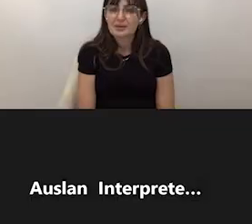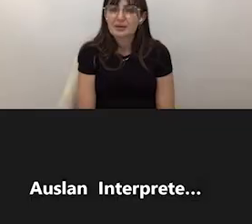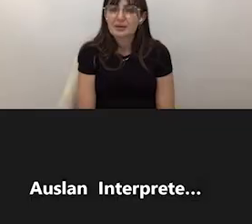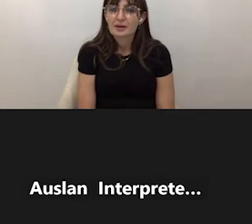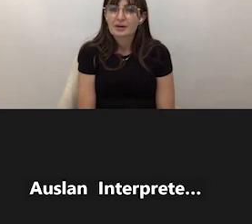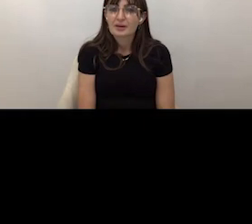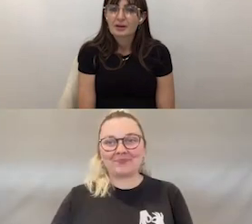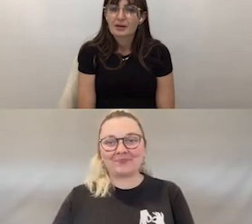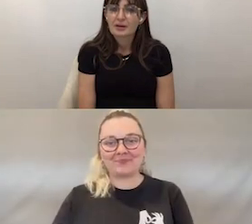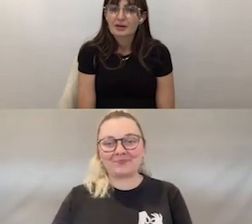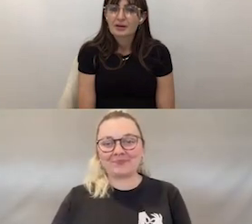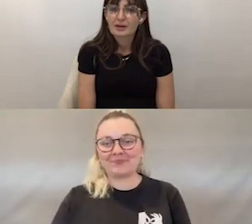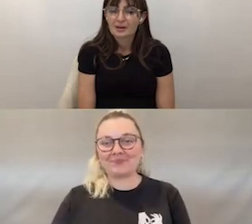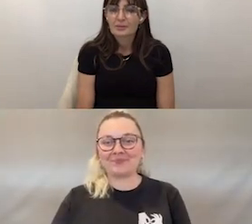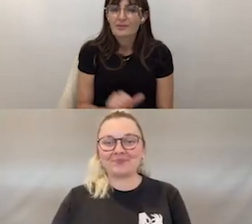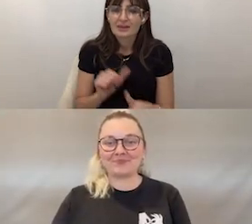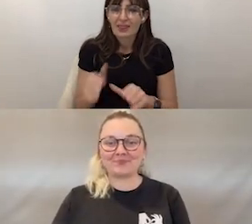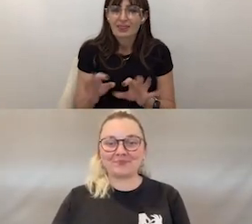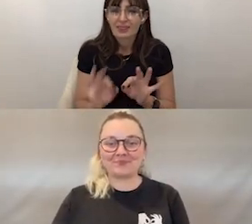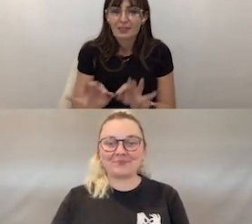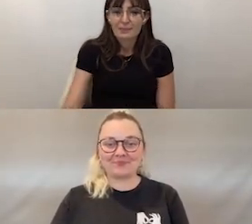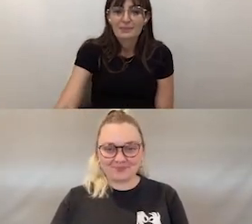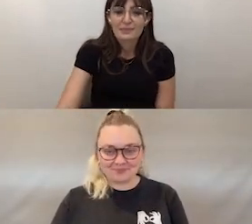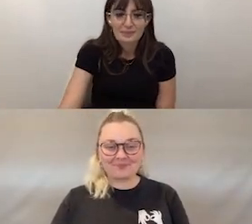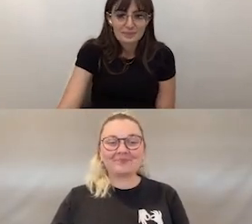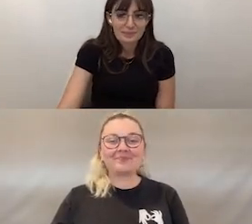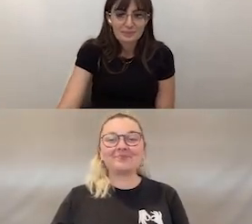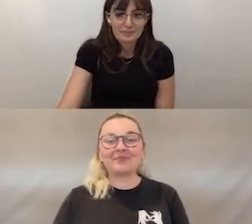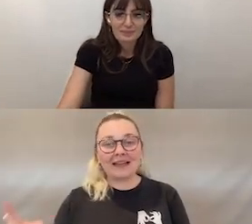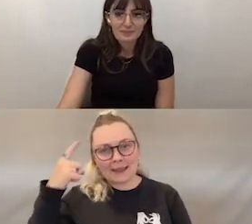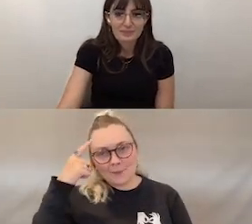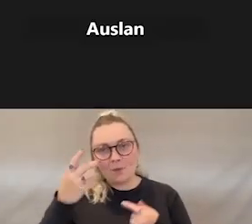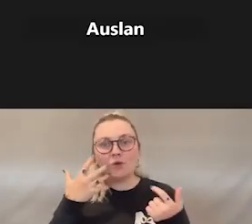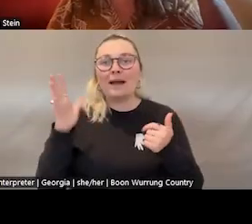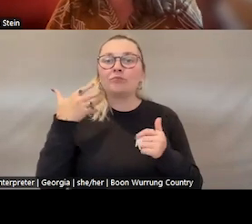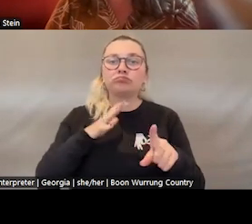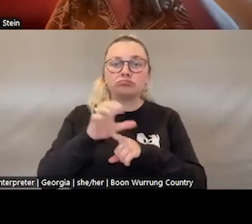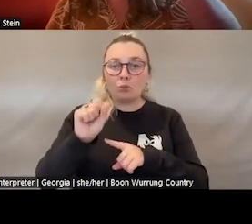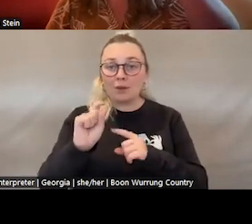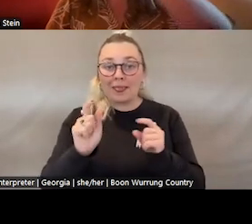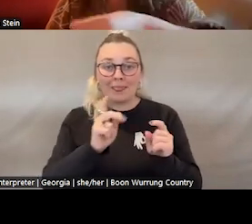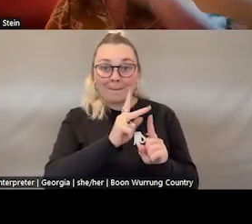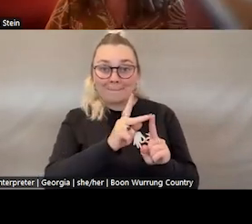So, thinking about once you have identified patterns, what would be National Strategy